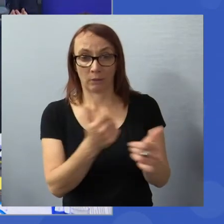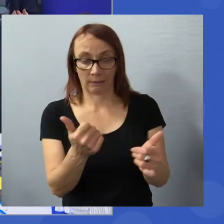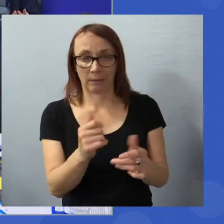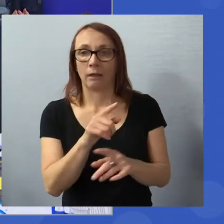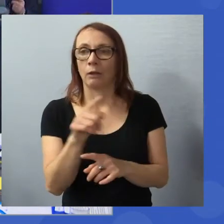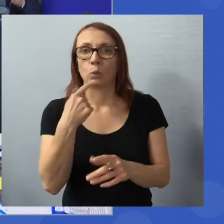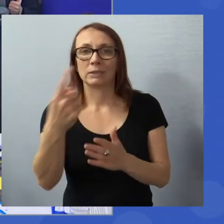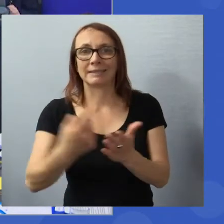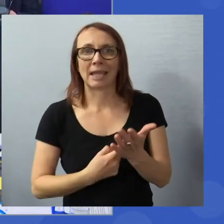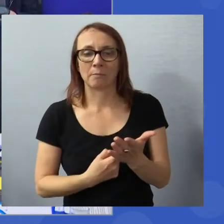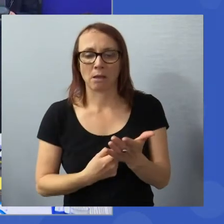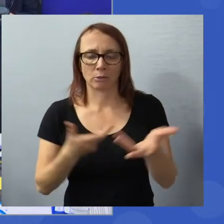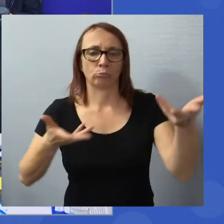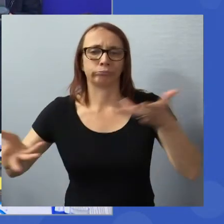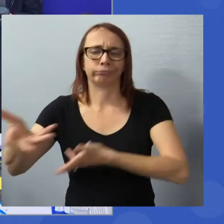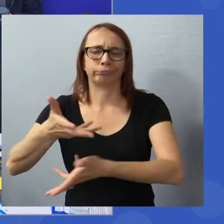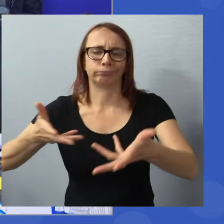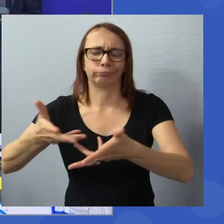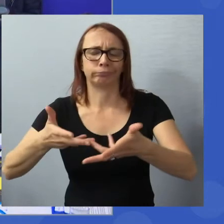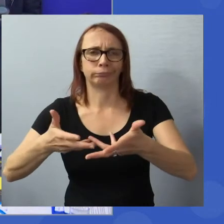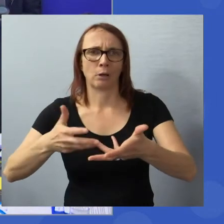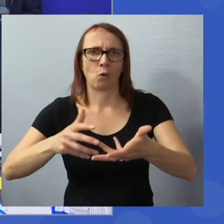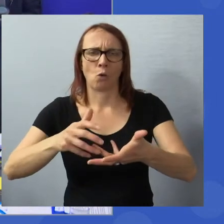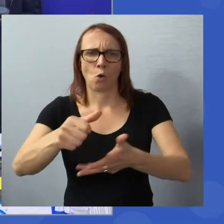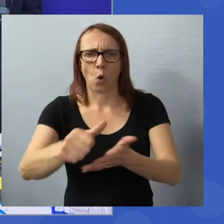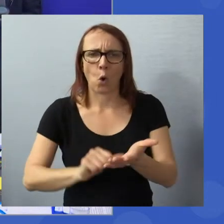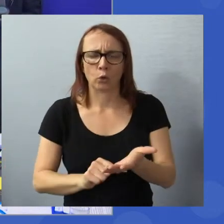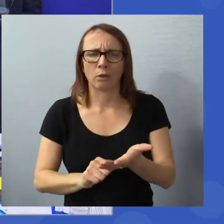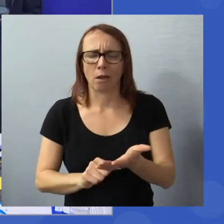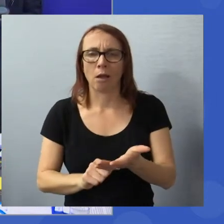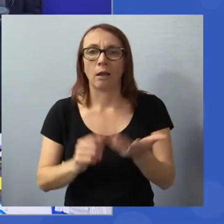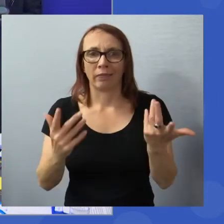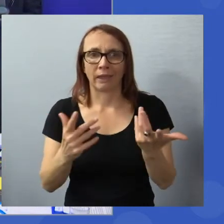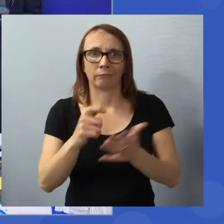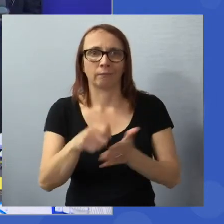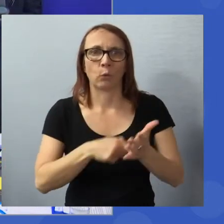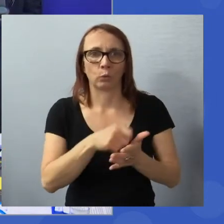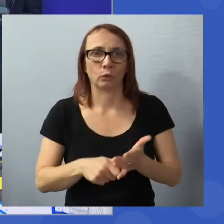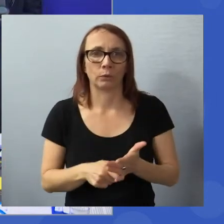then we'll come back and to get your levels of support okay